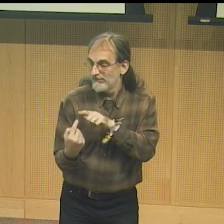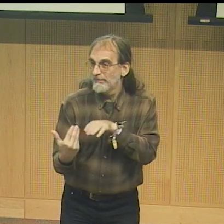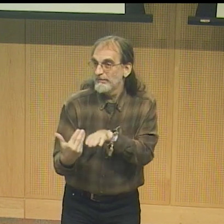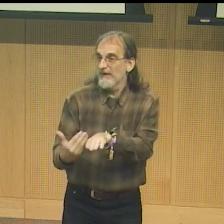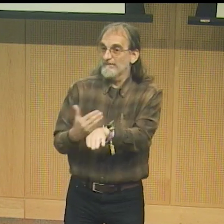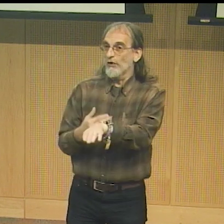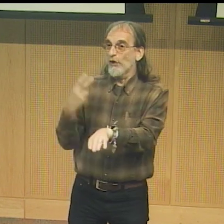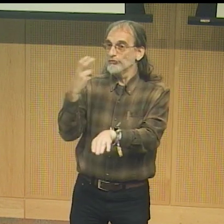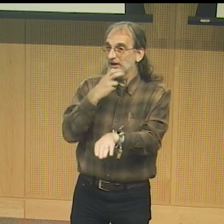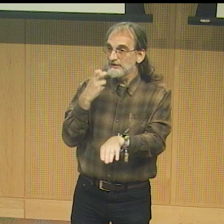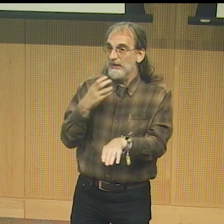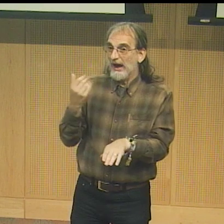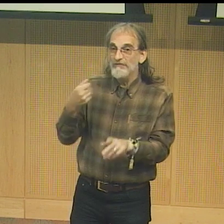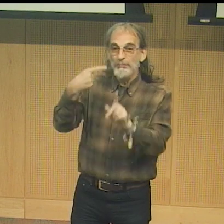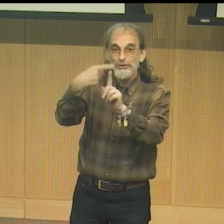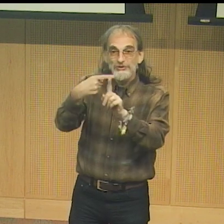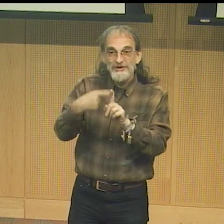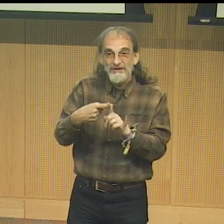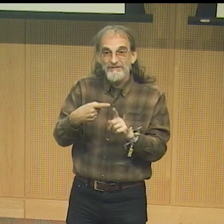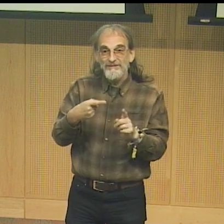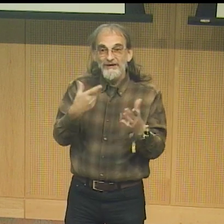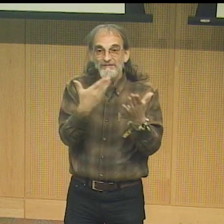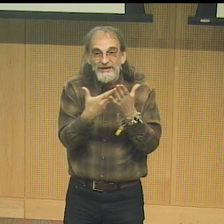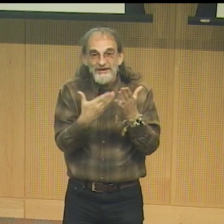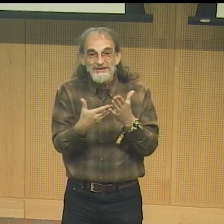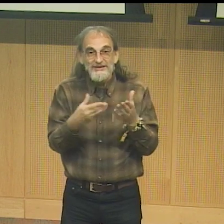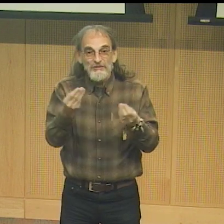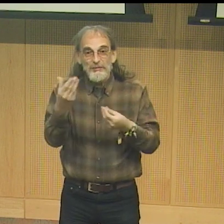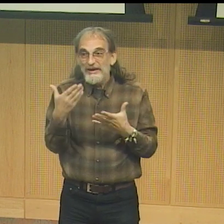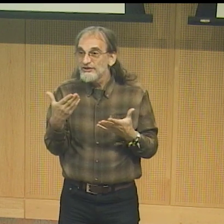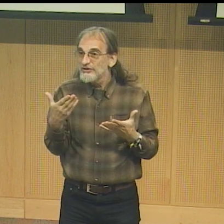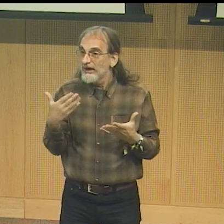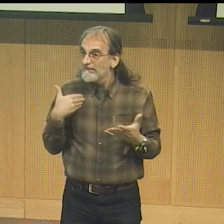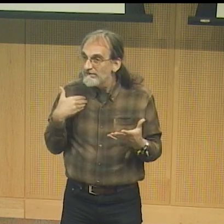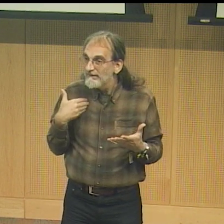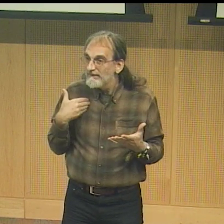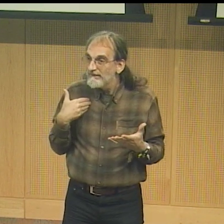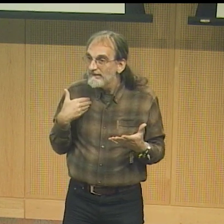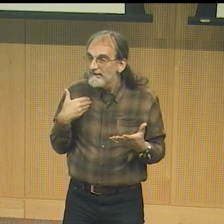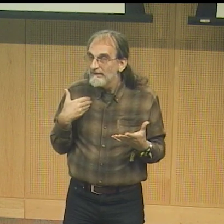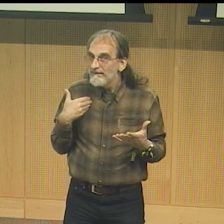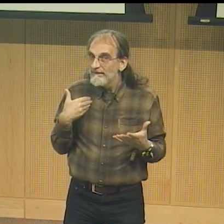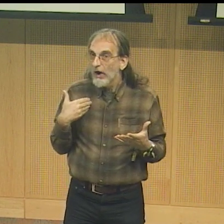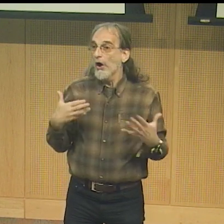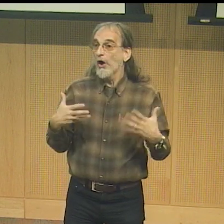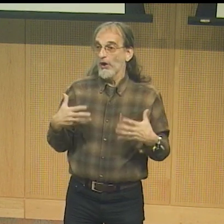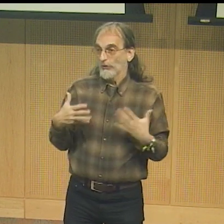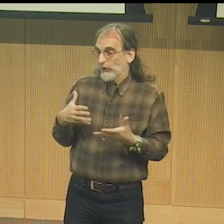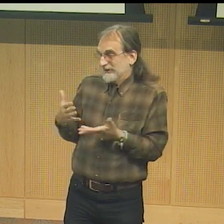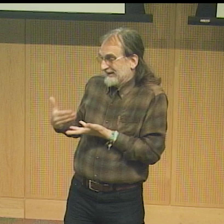So, I think it's important to know what happened before the spread of oralism in the 1880s and the 1900s.